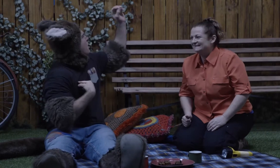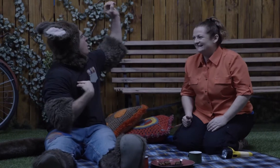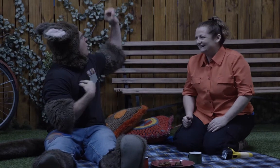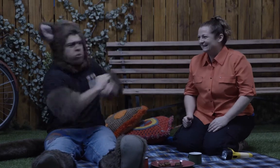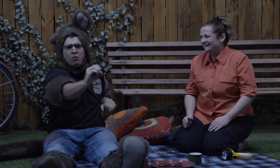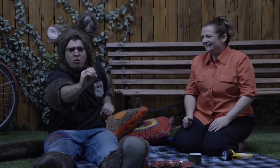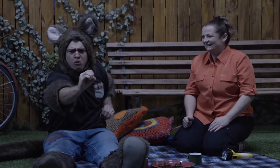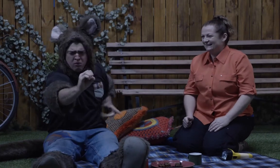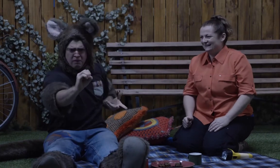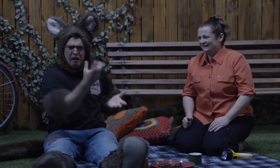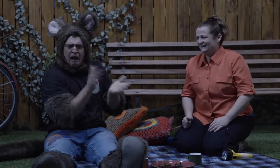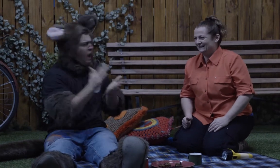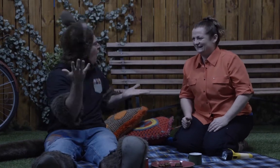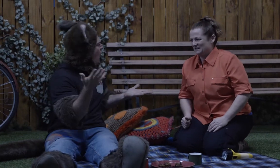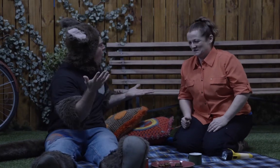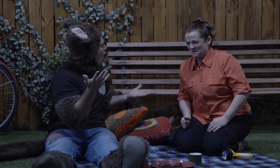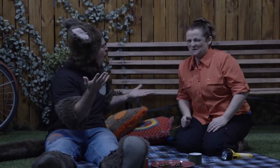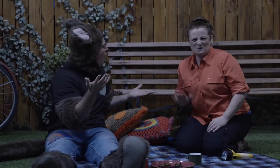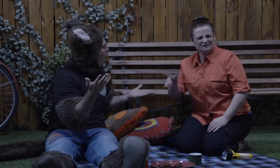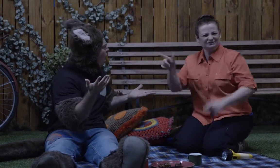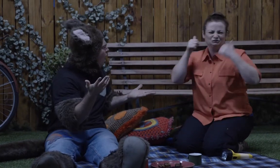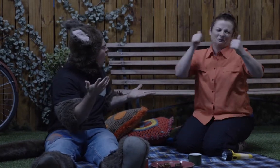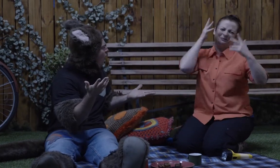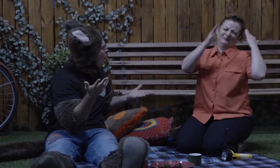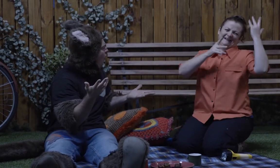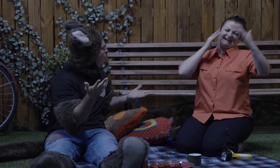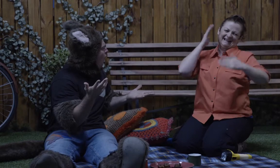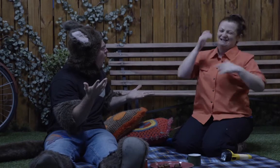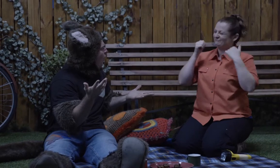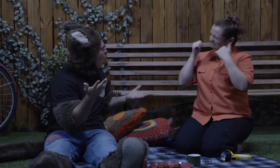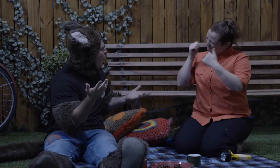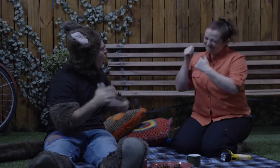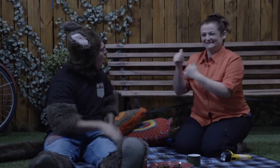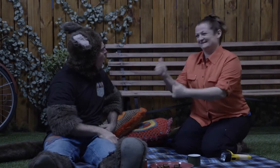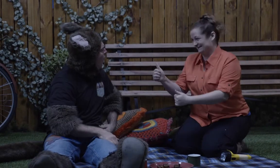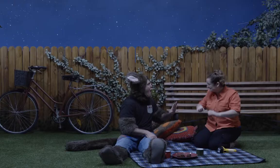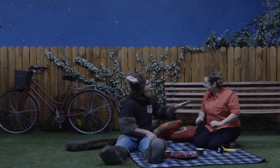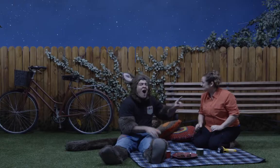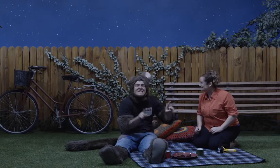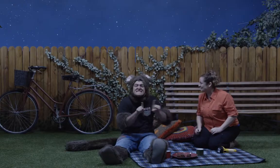How did he get from this side to that side? Well, you have thought a lot about it, haven't you, Possum?